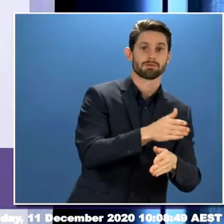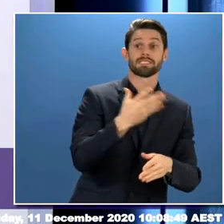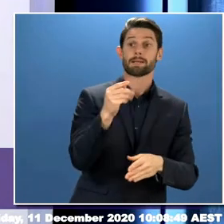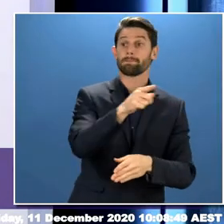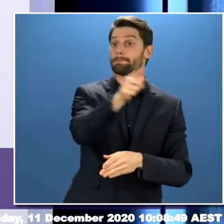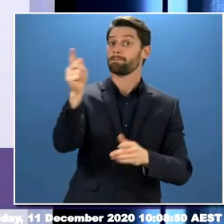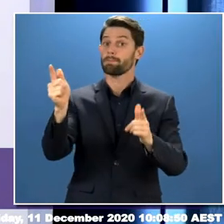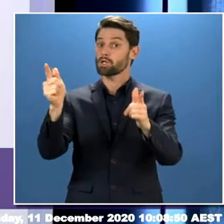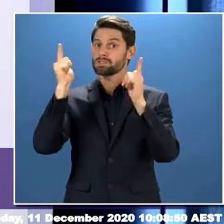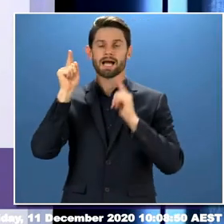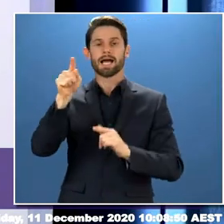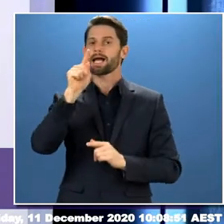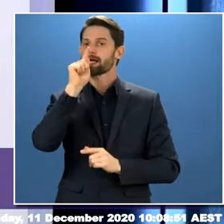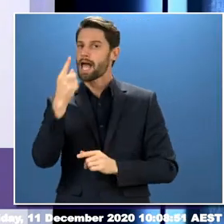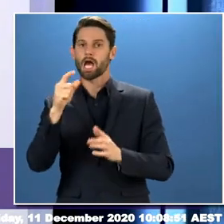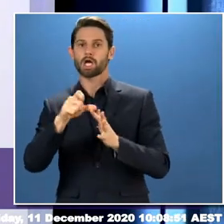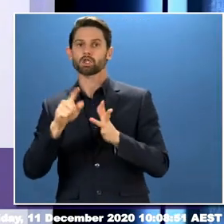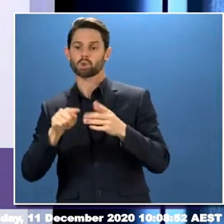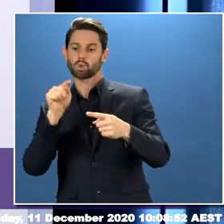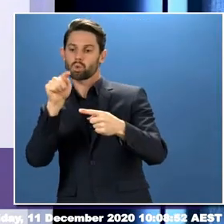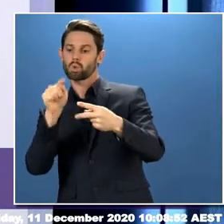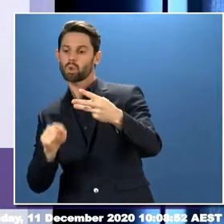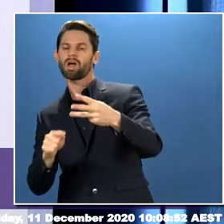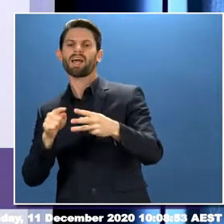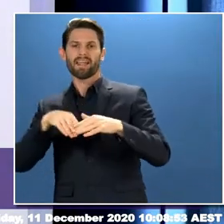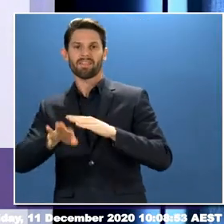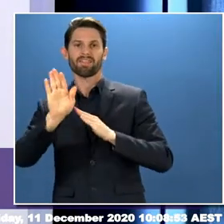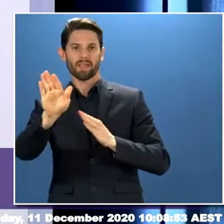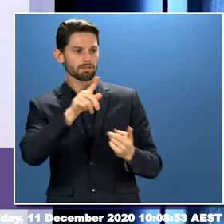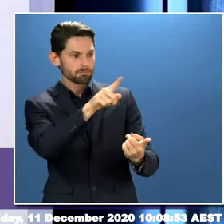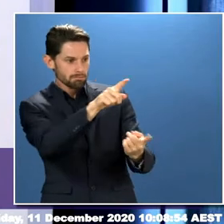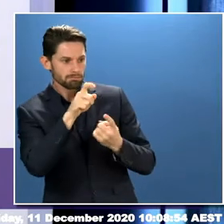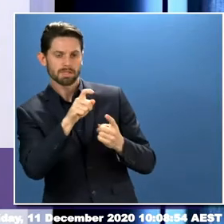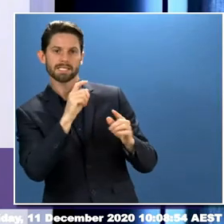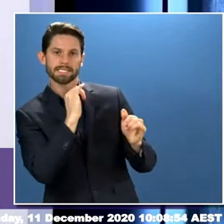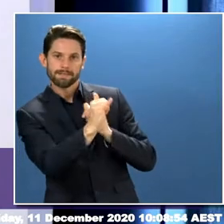of recruiting somebody for a job; is that right? Yes.